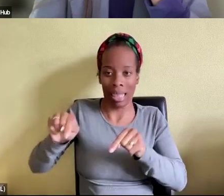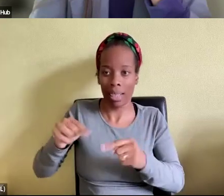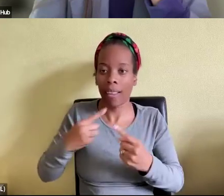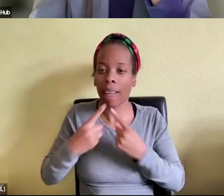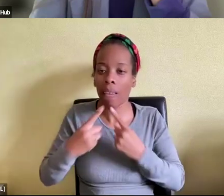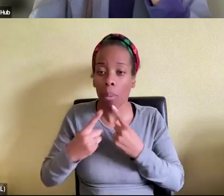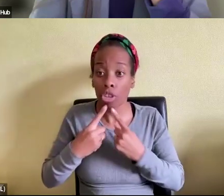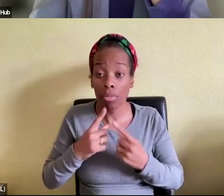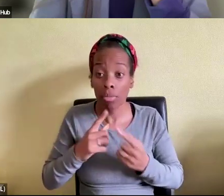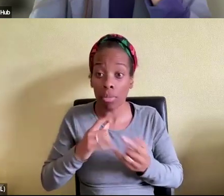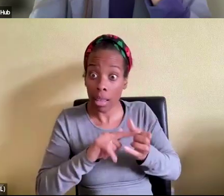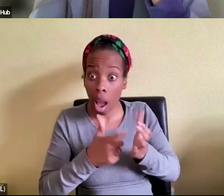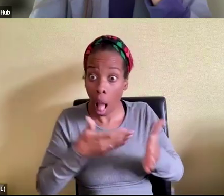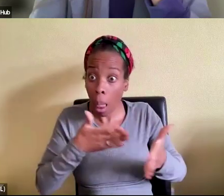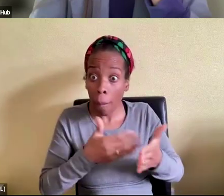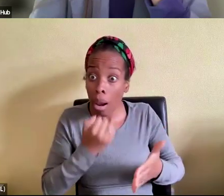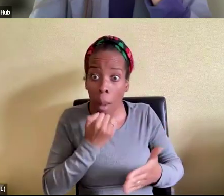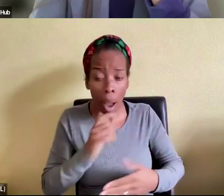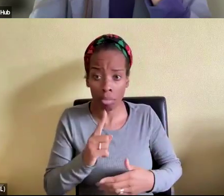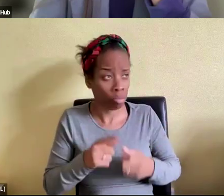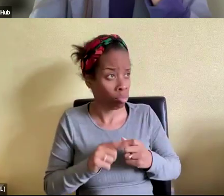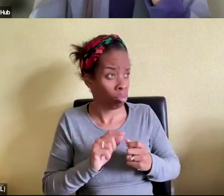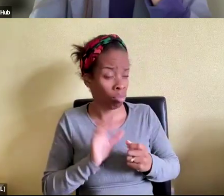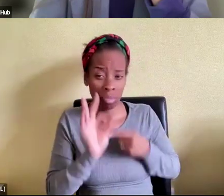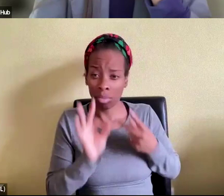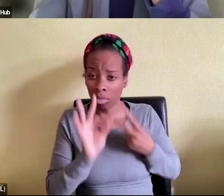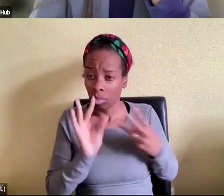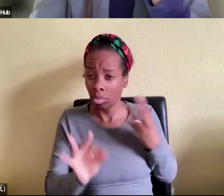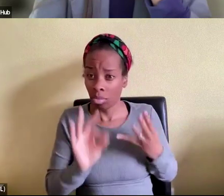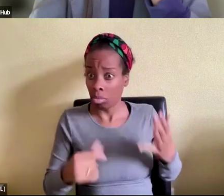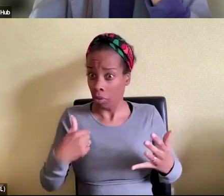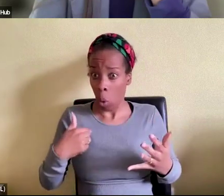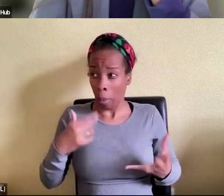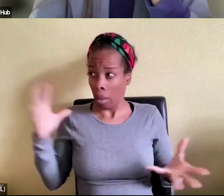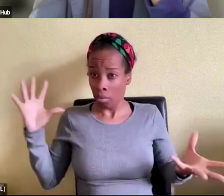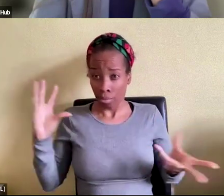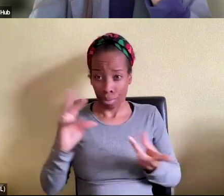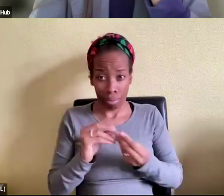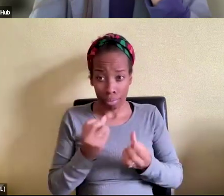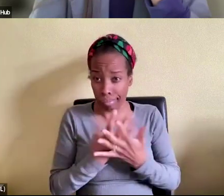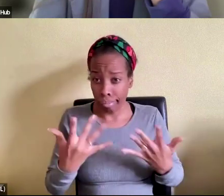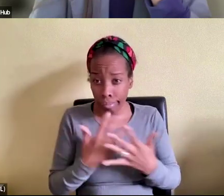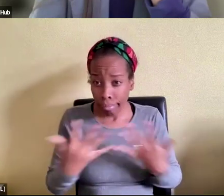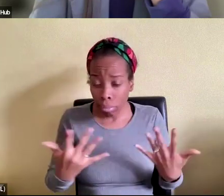I don't even remember how many I've made at this point. You can just keep making them. So if you make one...